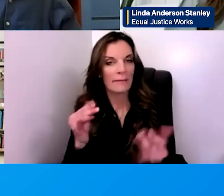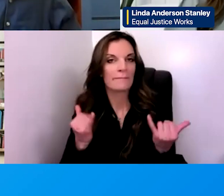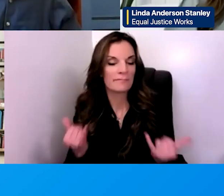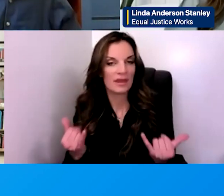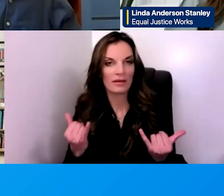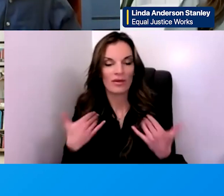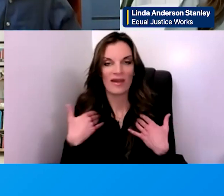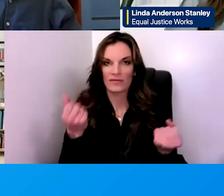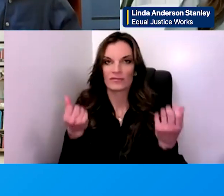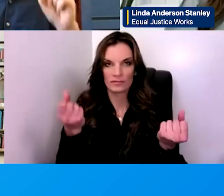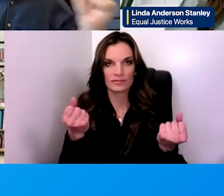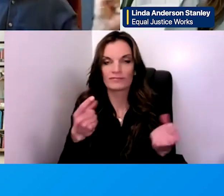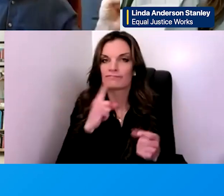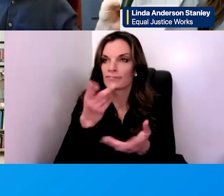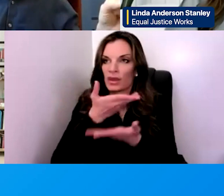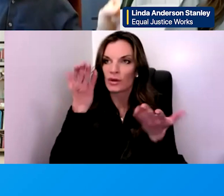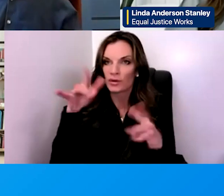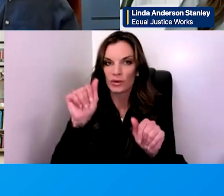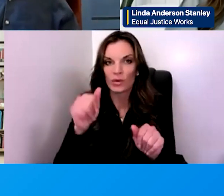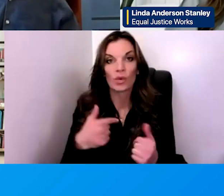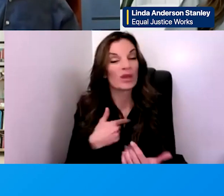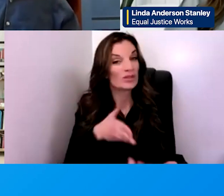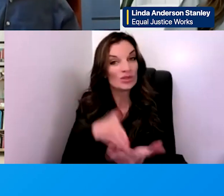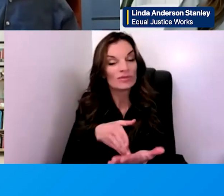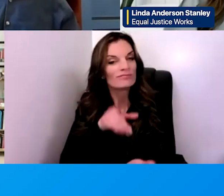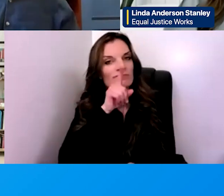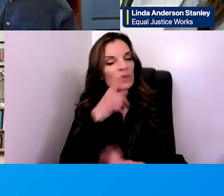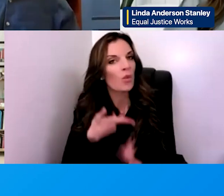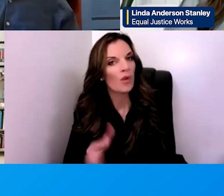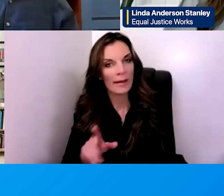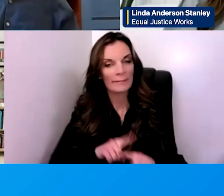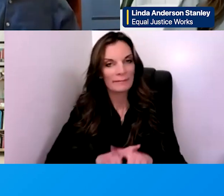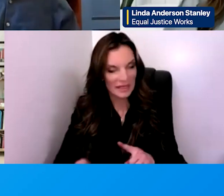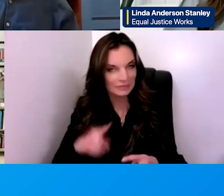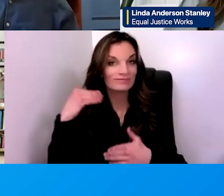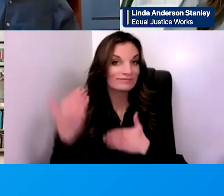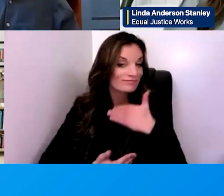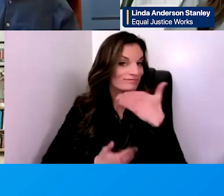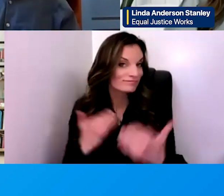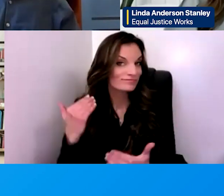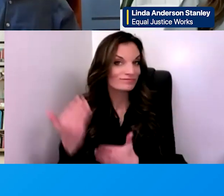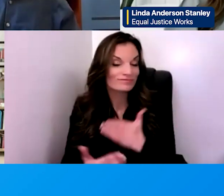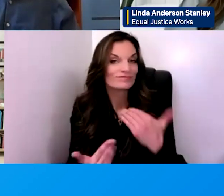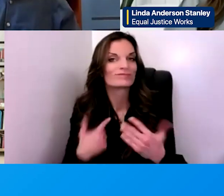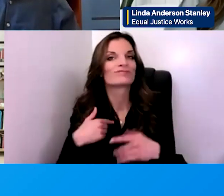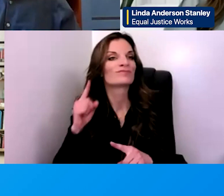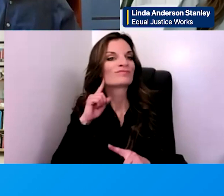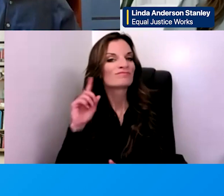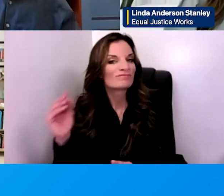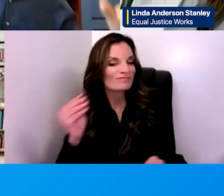And we tried not to sue. You know, we started hearing the stories of folks about how that was of great concern to them.